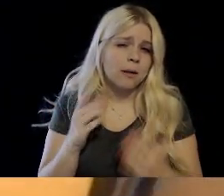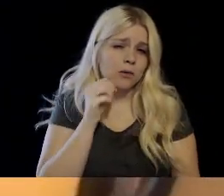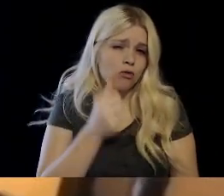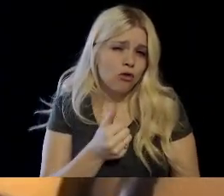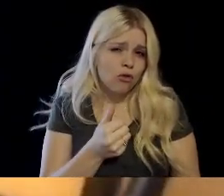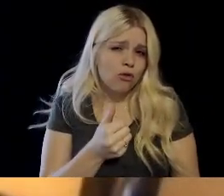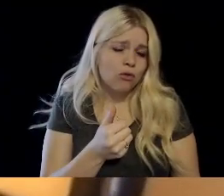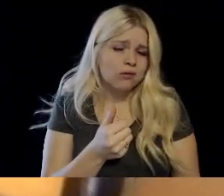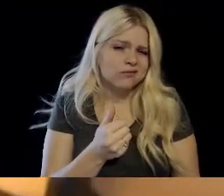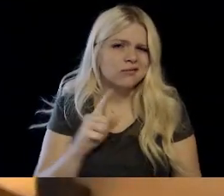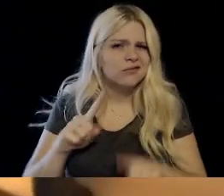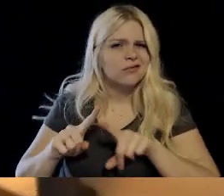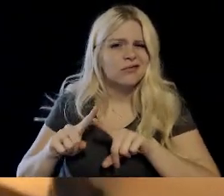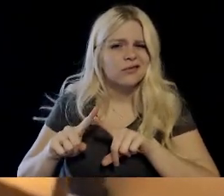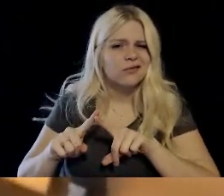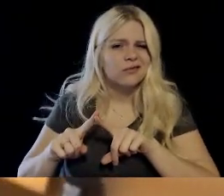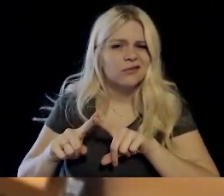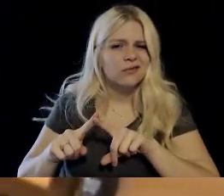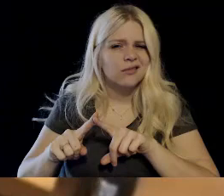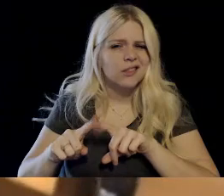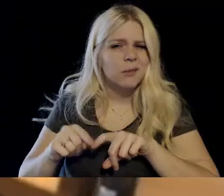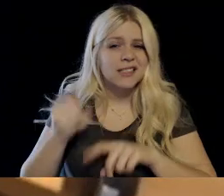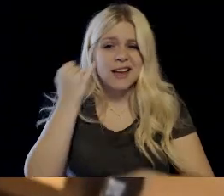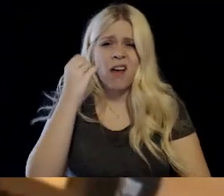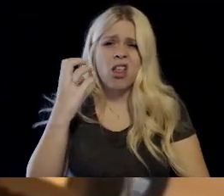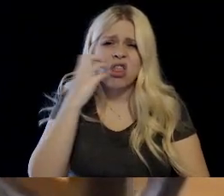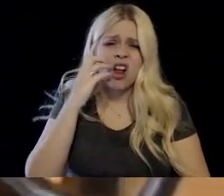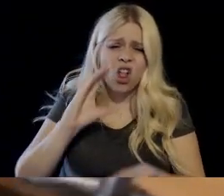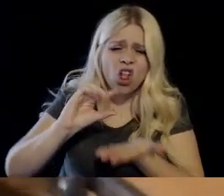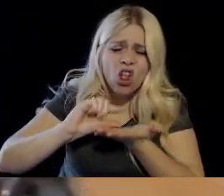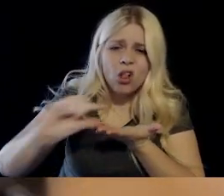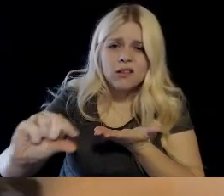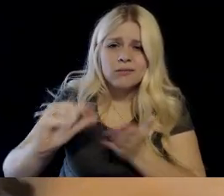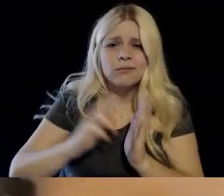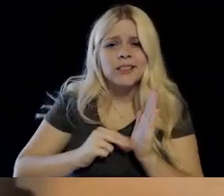on how thick we put that paint on.